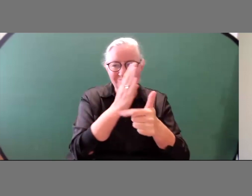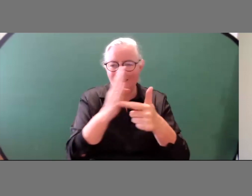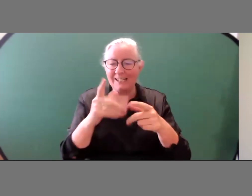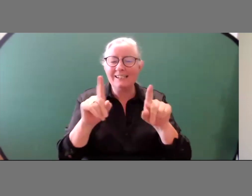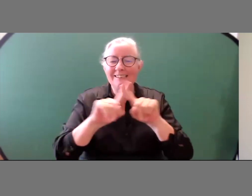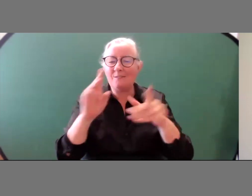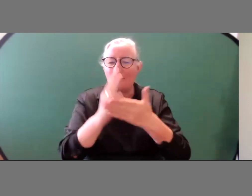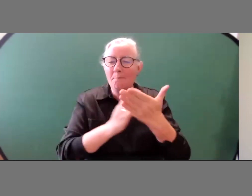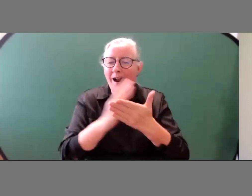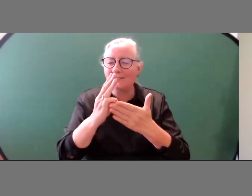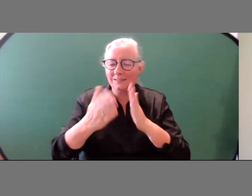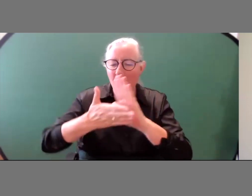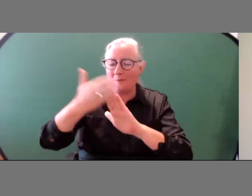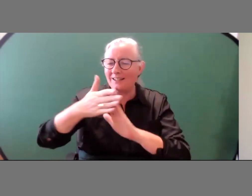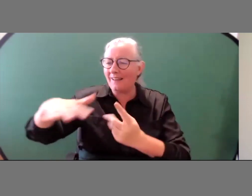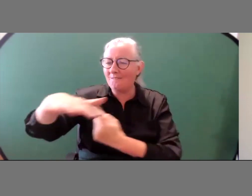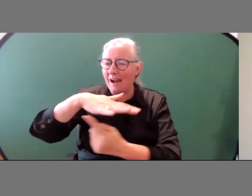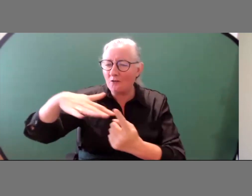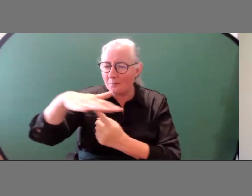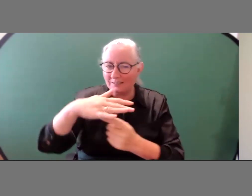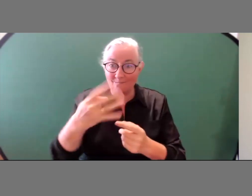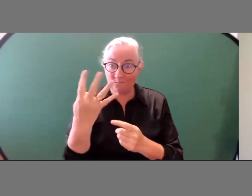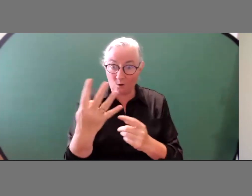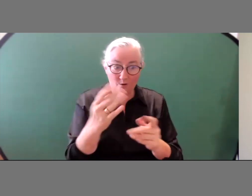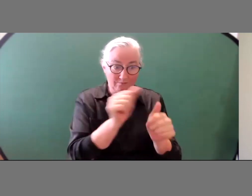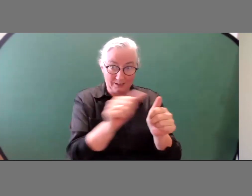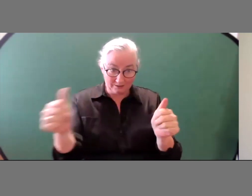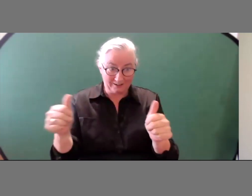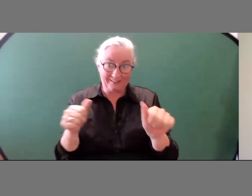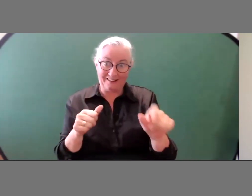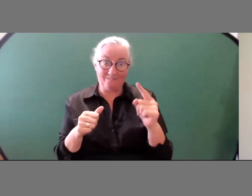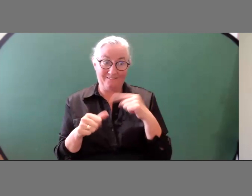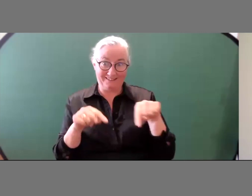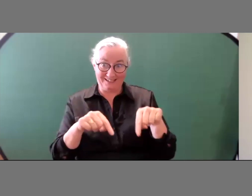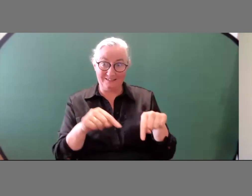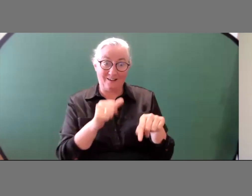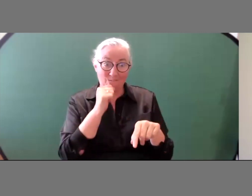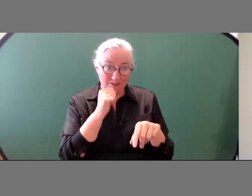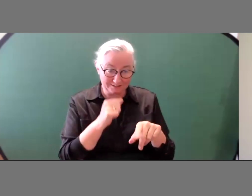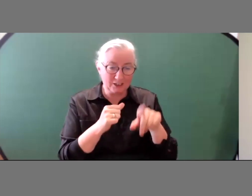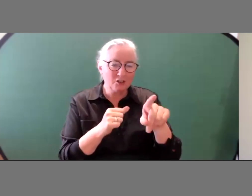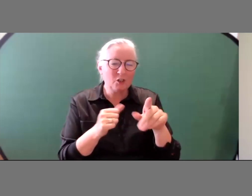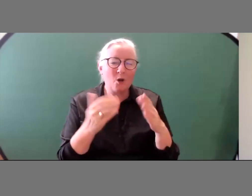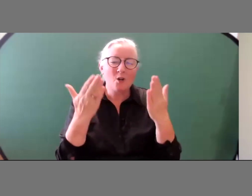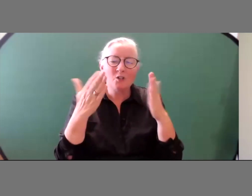the built environment. So before we get started I would just like to highlight a few accessibility